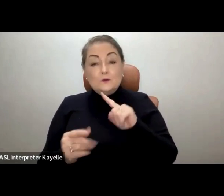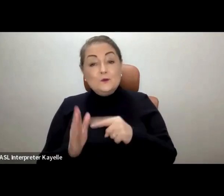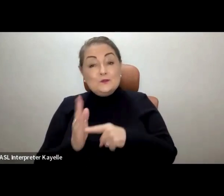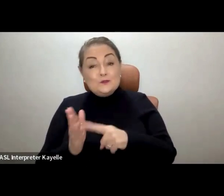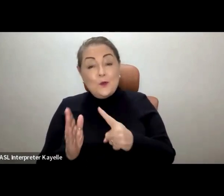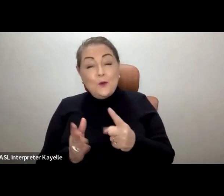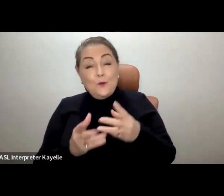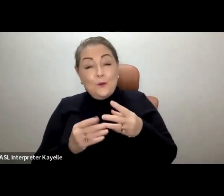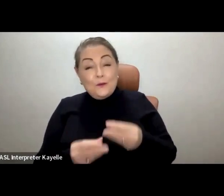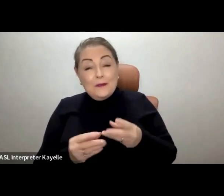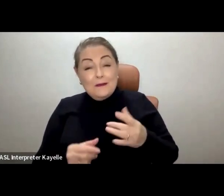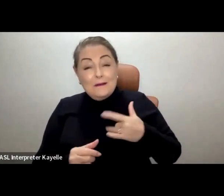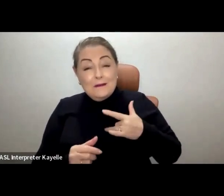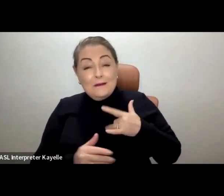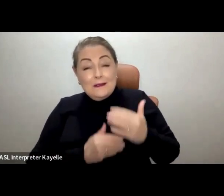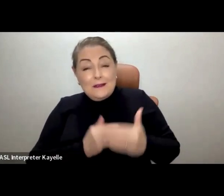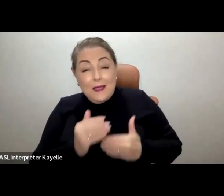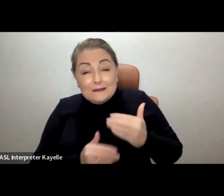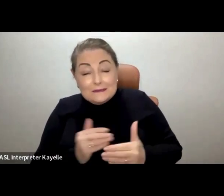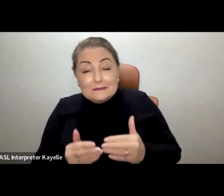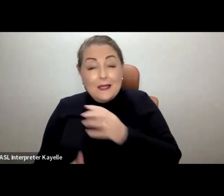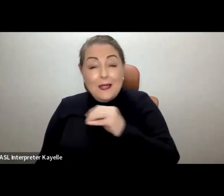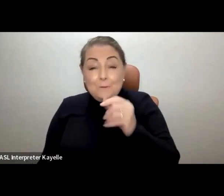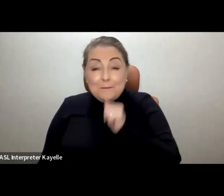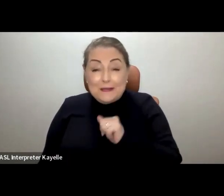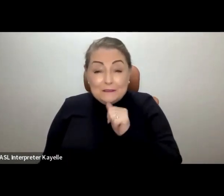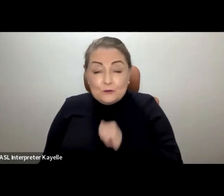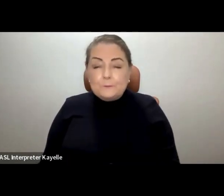and patience,